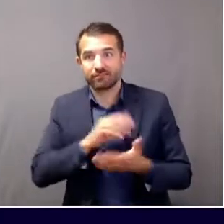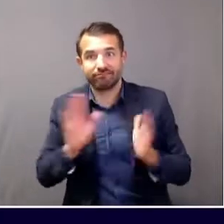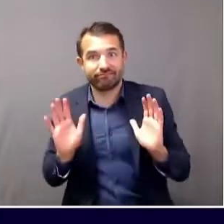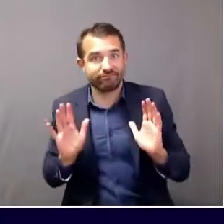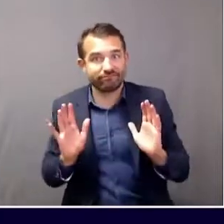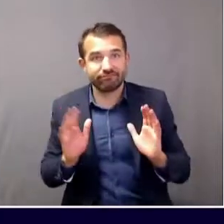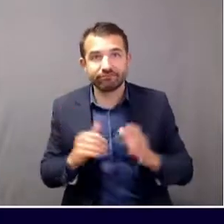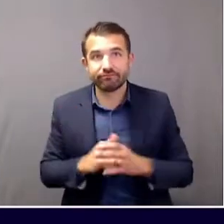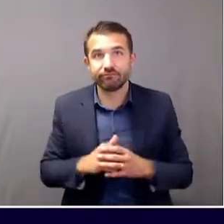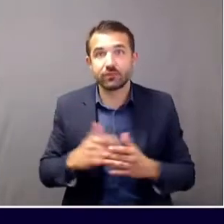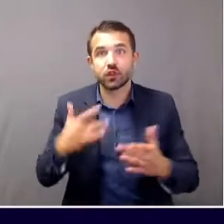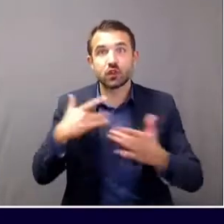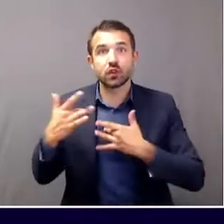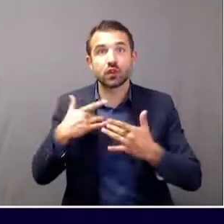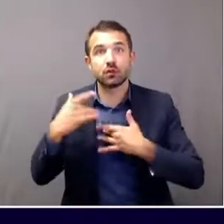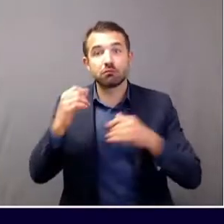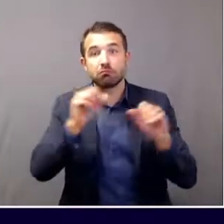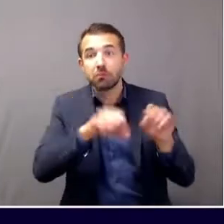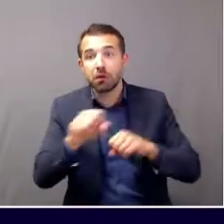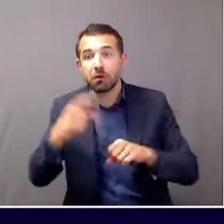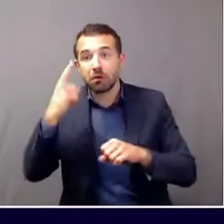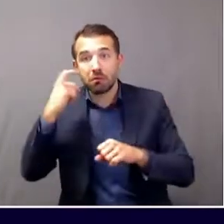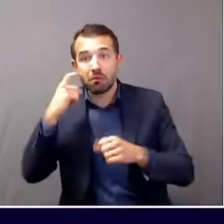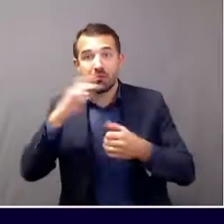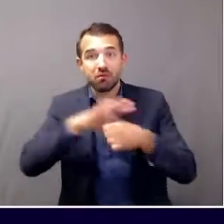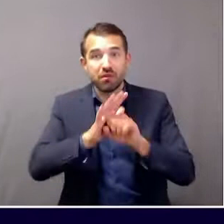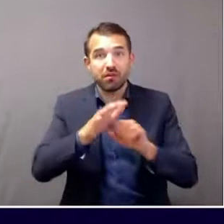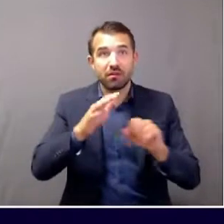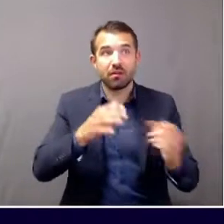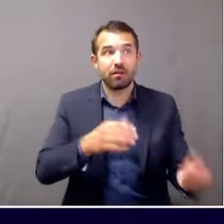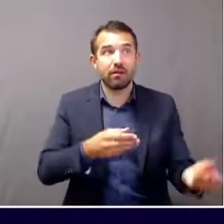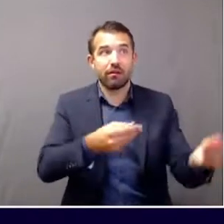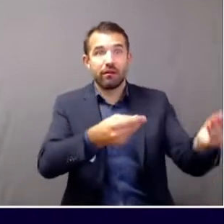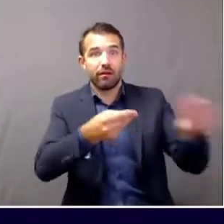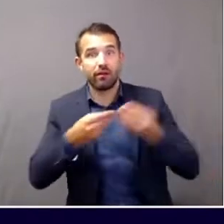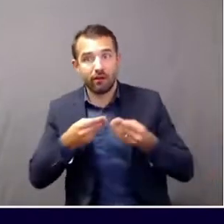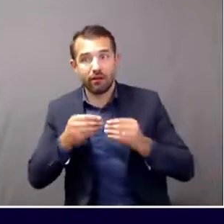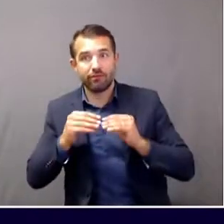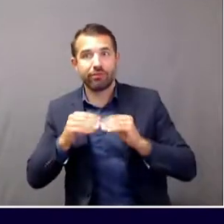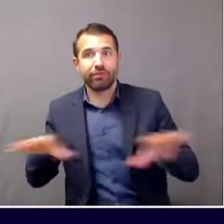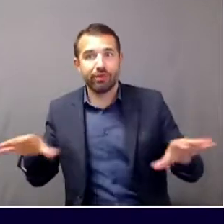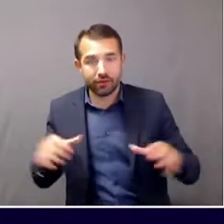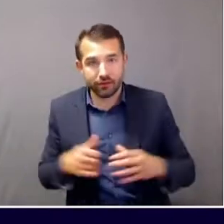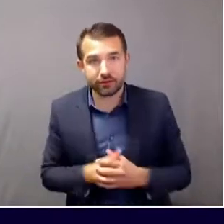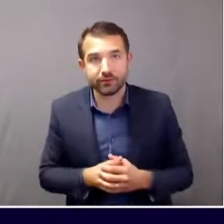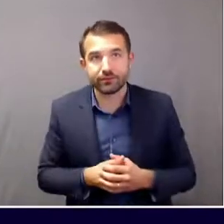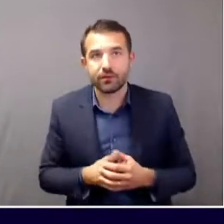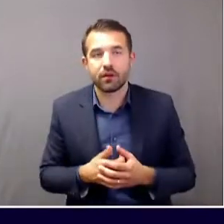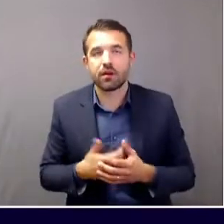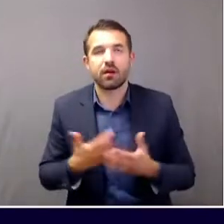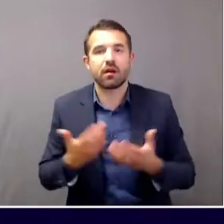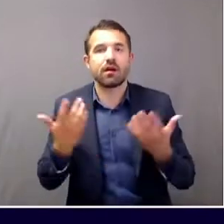potentially bringing coded into the five G. household